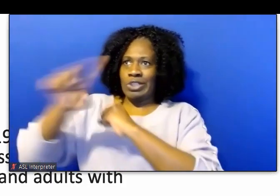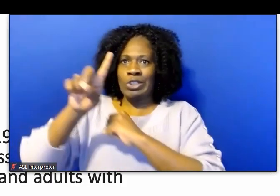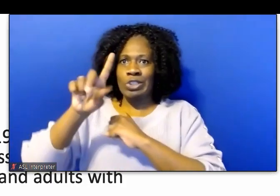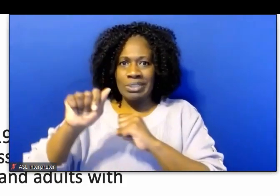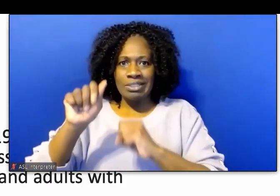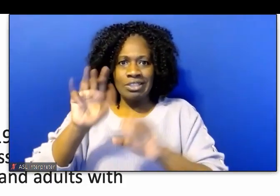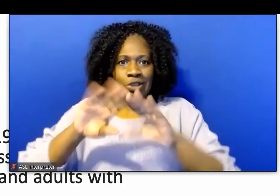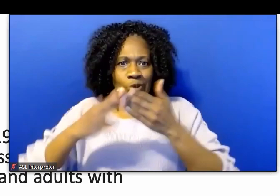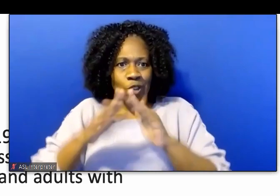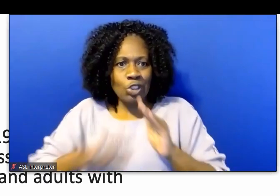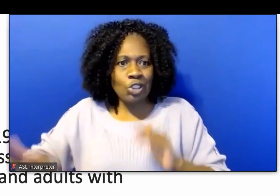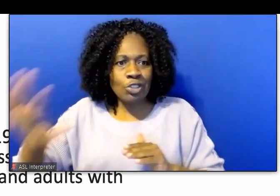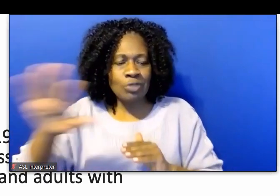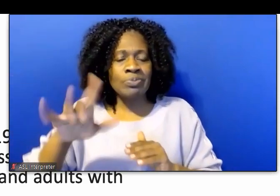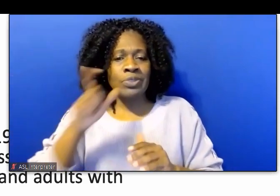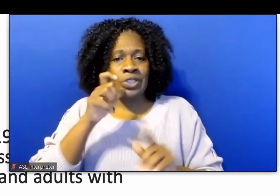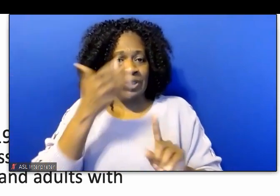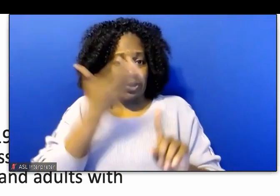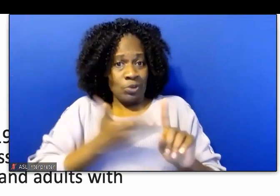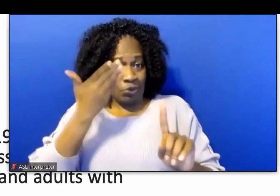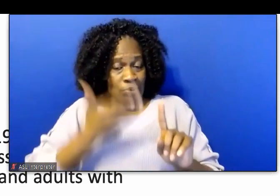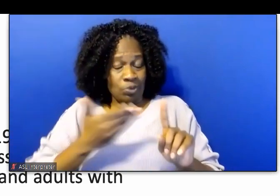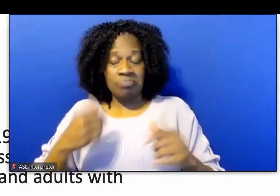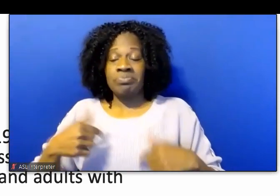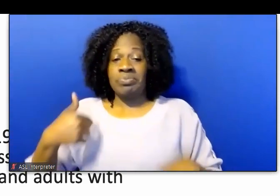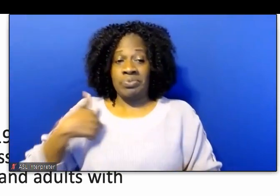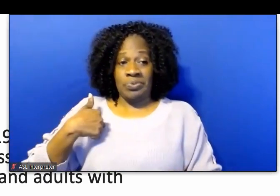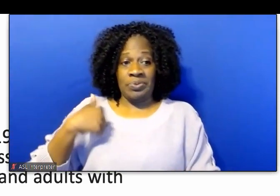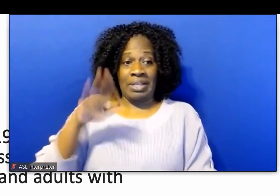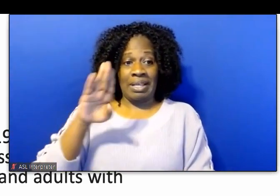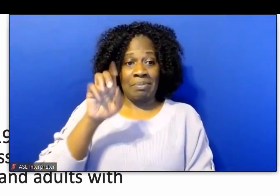So let me tell you who we are. I am Betsy Ludwig, I'm the executive director.